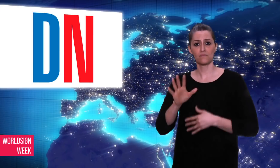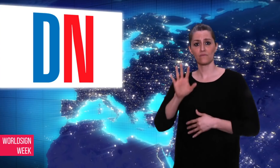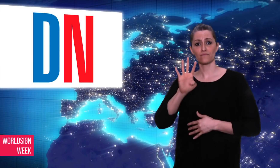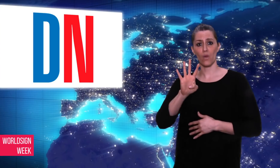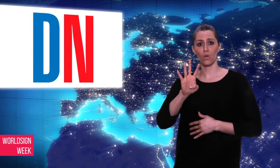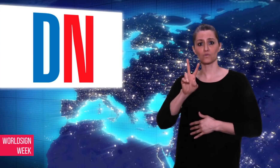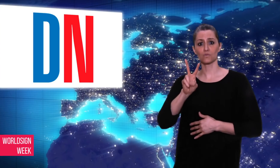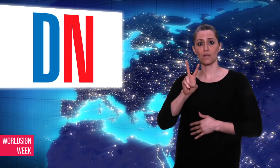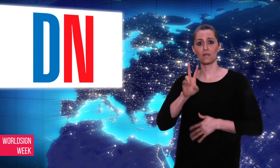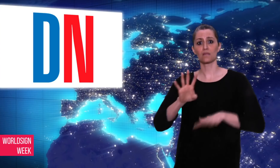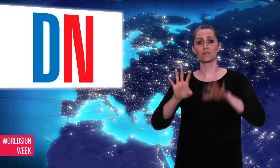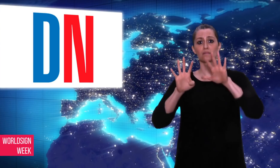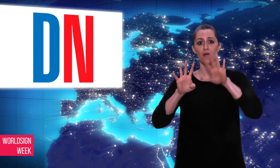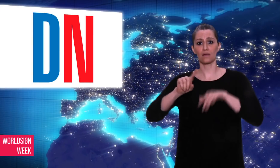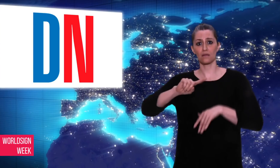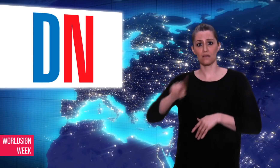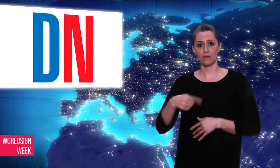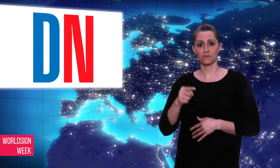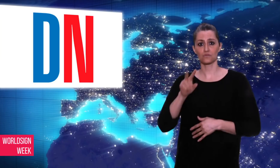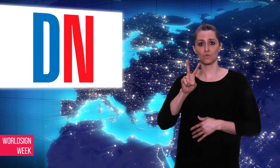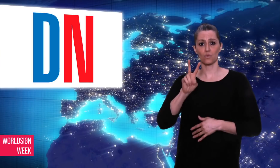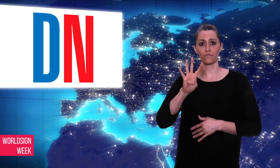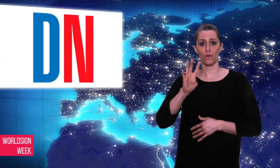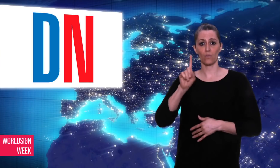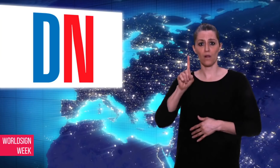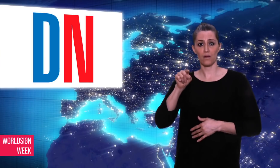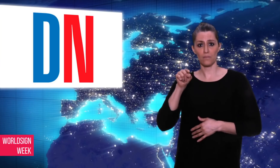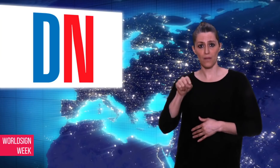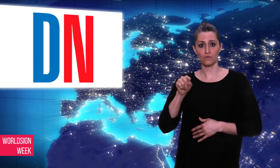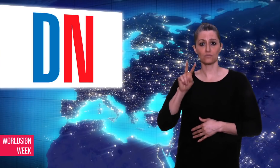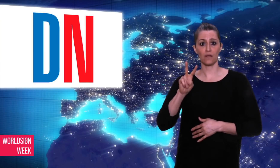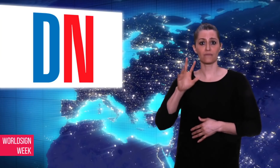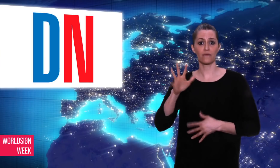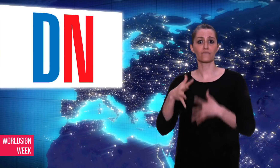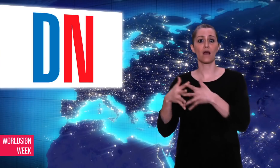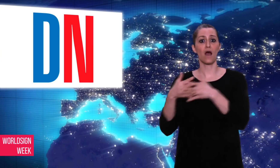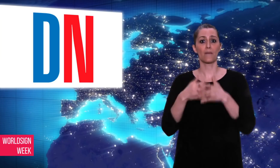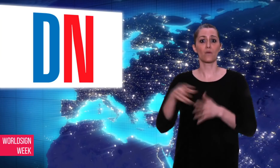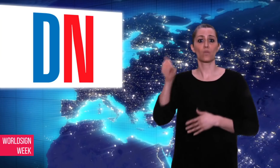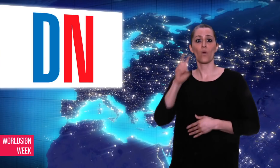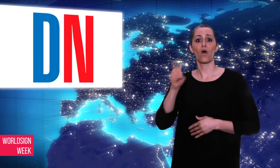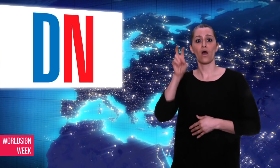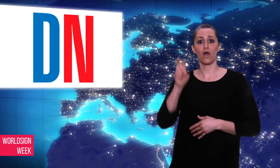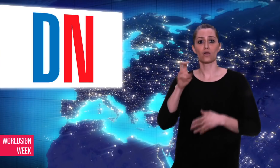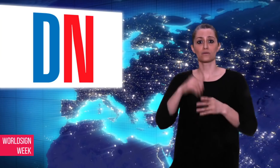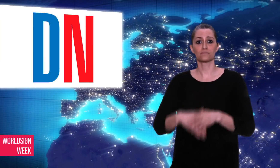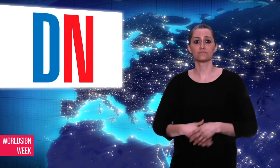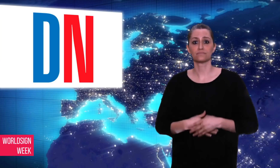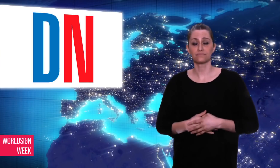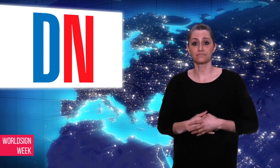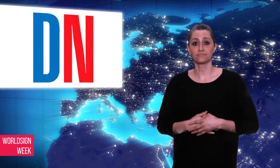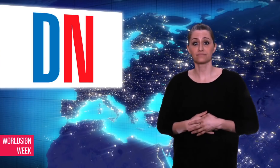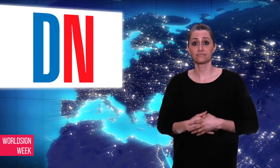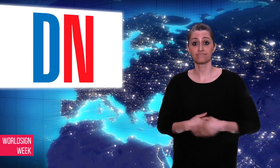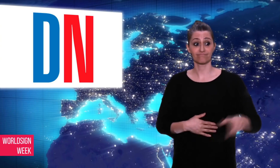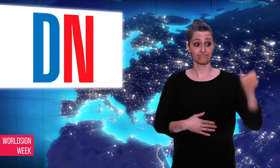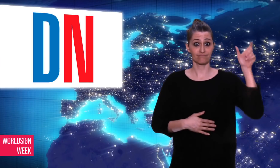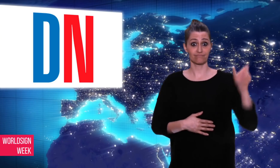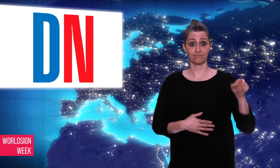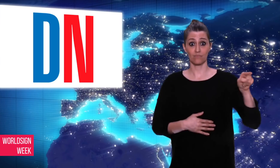and reimbursing all legal expenses potentially at least $429,241.25.